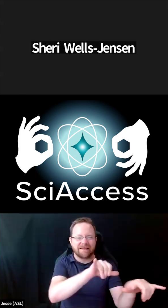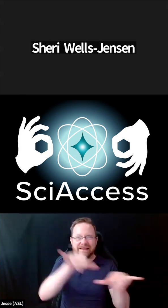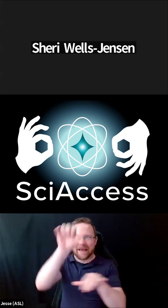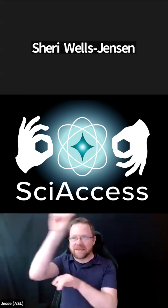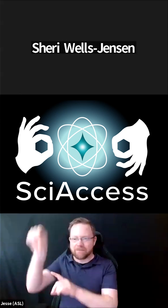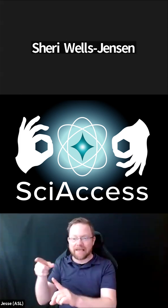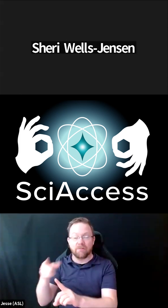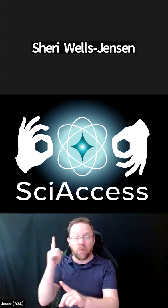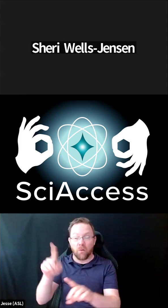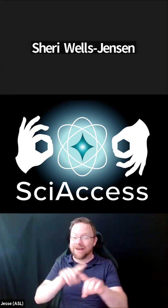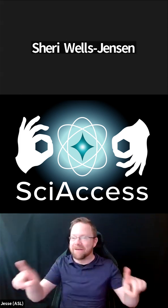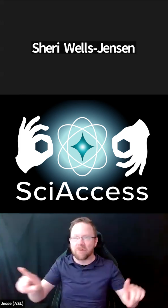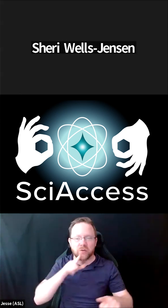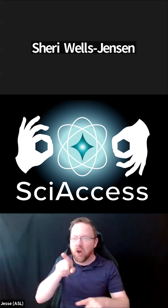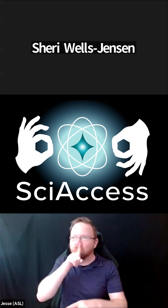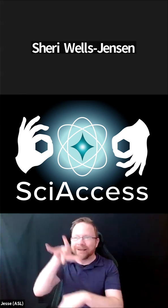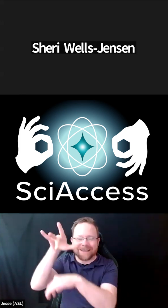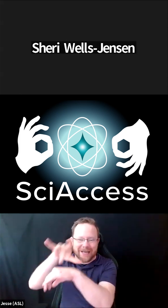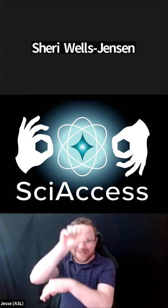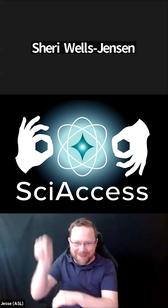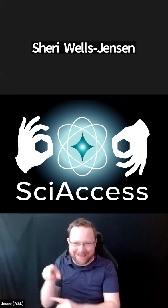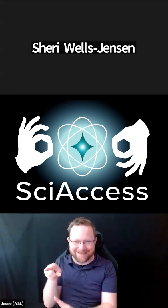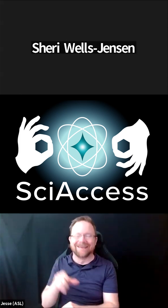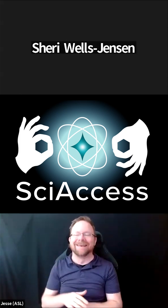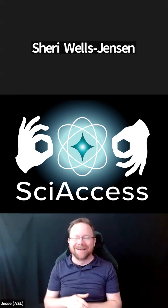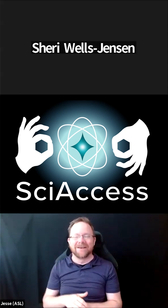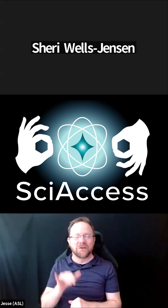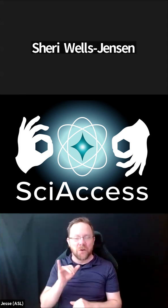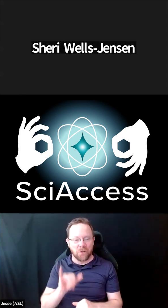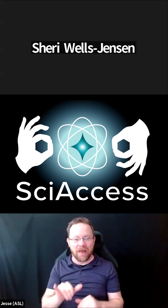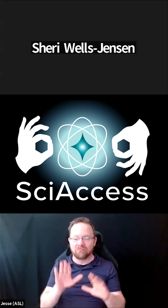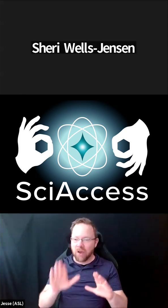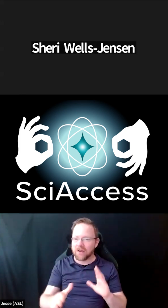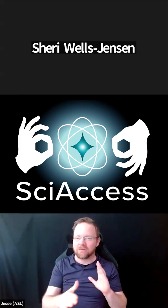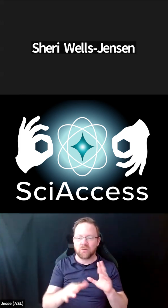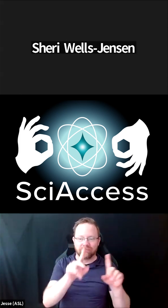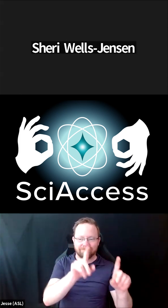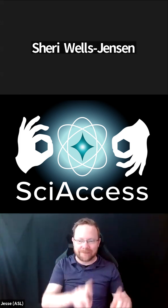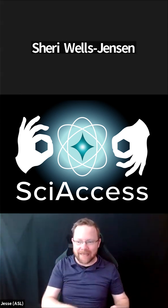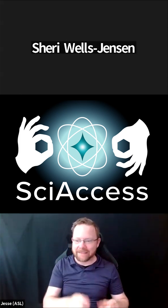This is a great way to test equipment and procedures and crew configurations and everything else you need